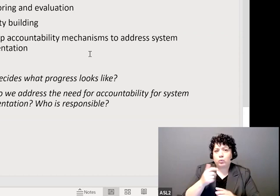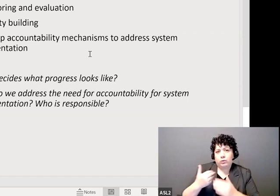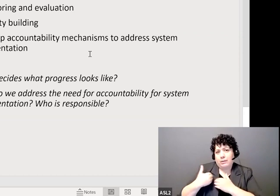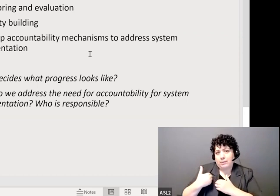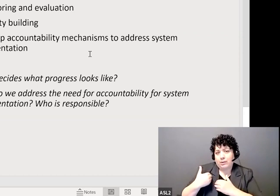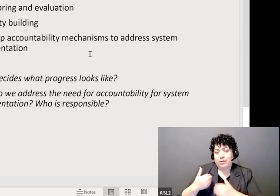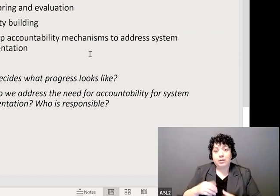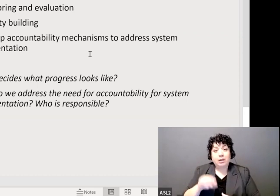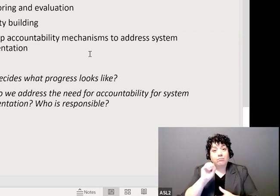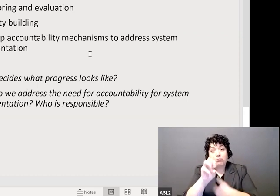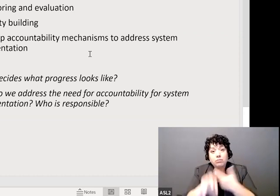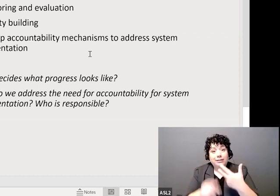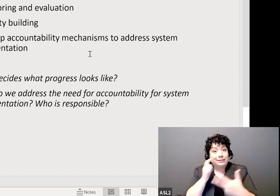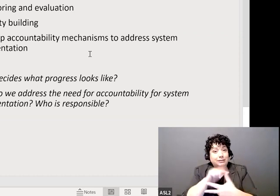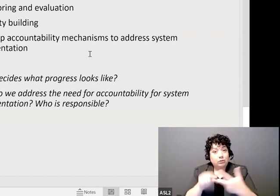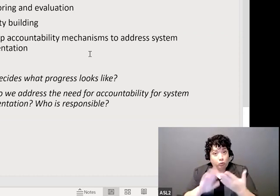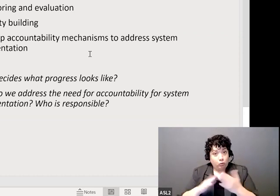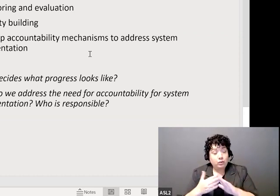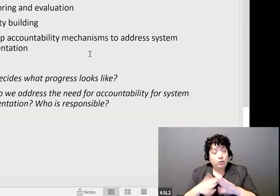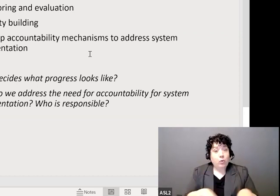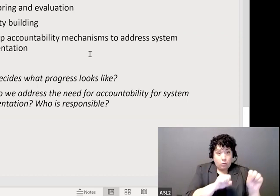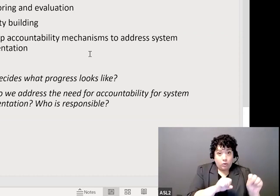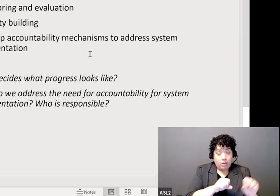great to see the community addressing it but is it their responsibilities one of the questions